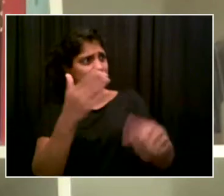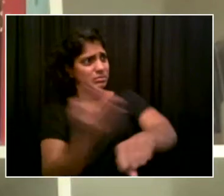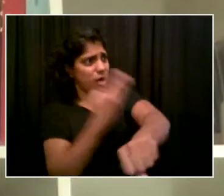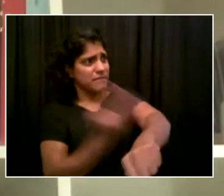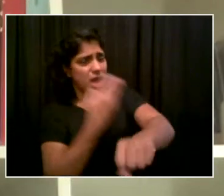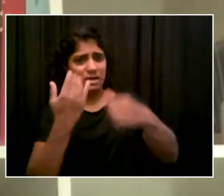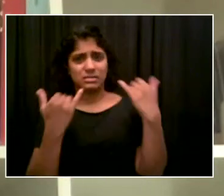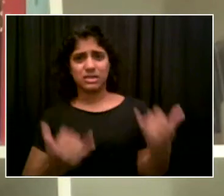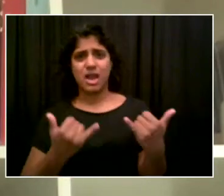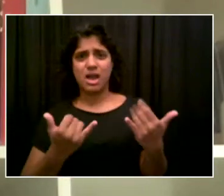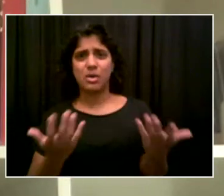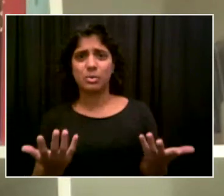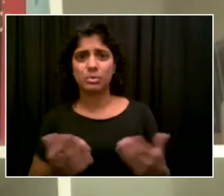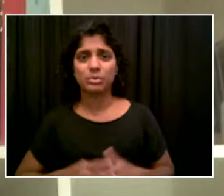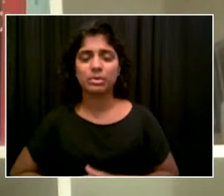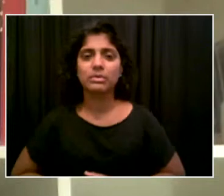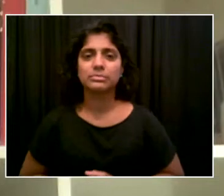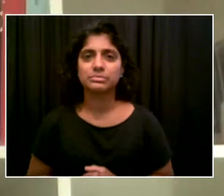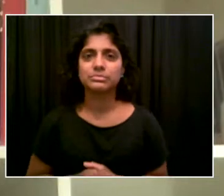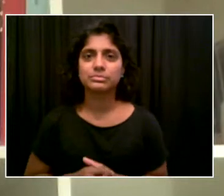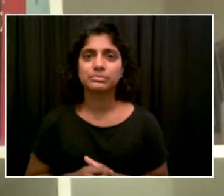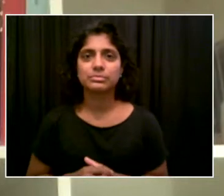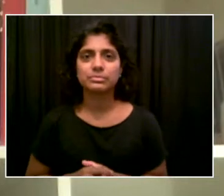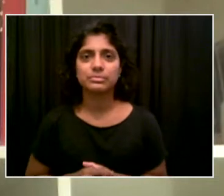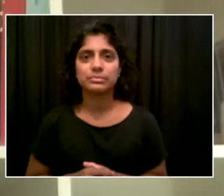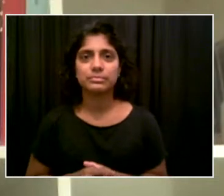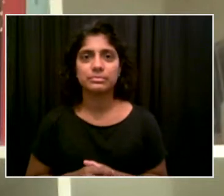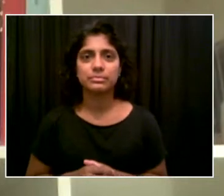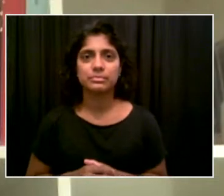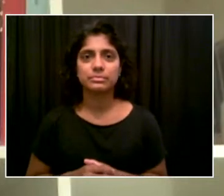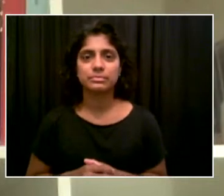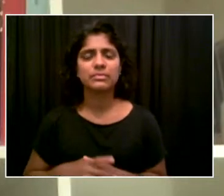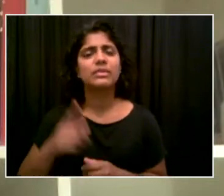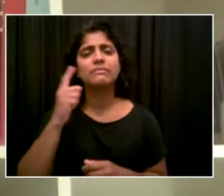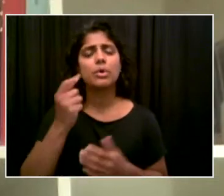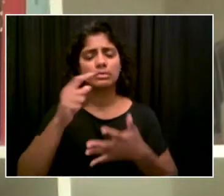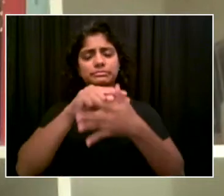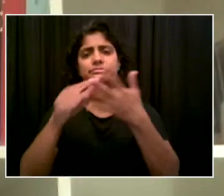WE HAVE BEEN IN A FIGHT FOR ONCGESTION PRICING FOR OVER A DECADE AND WE ARE WELL WITHIN REACH.